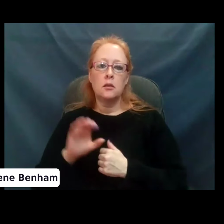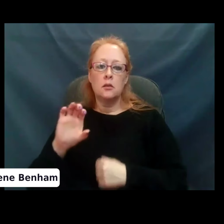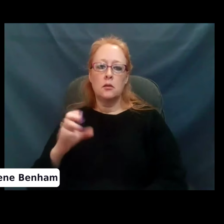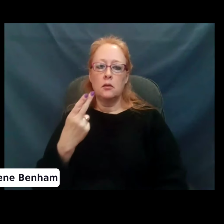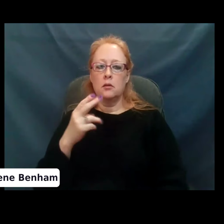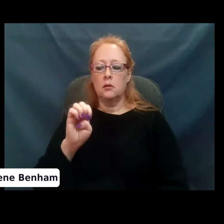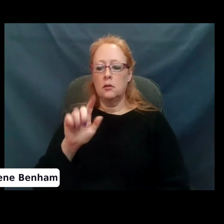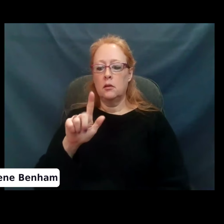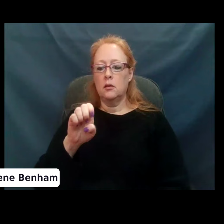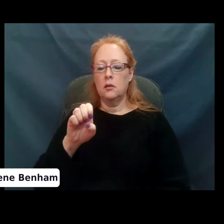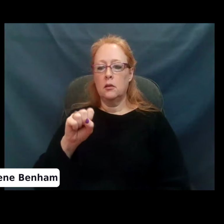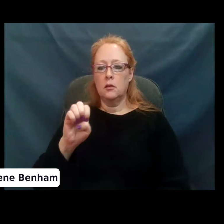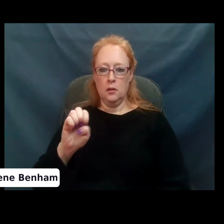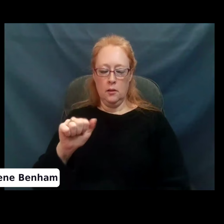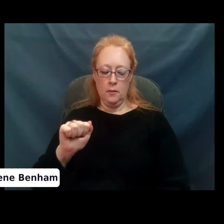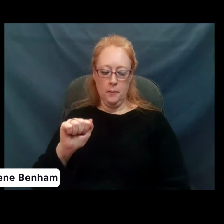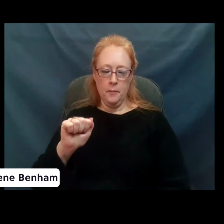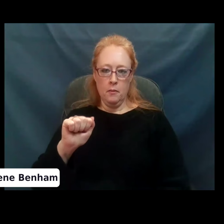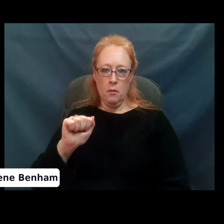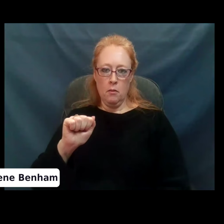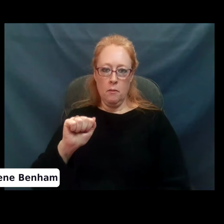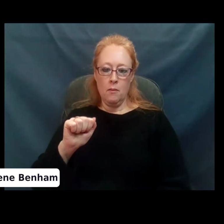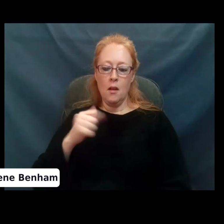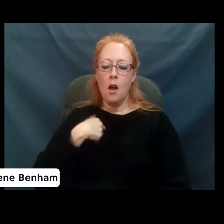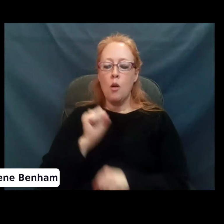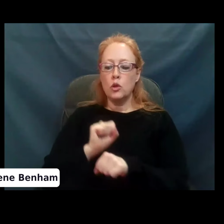I mean anything like that is going to be, I mean just creating something larger makes such a big difference.